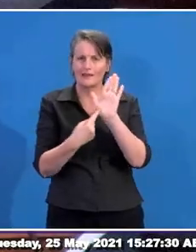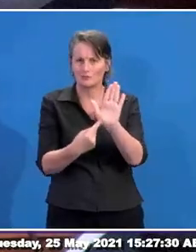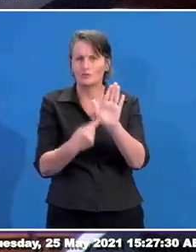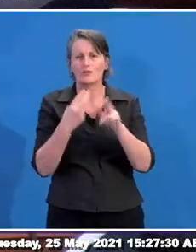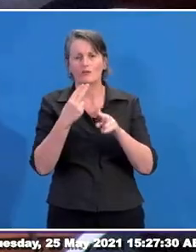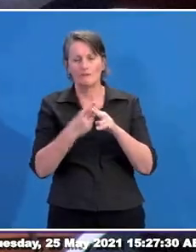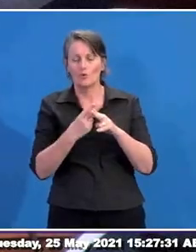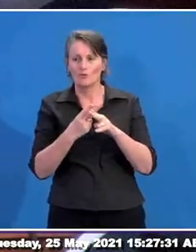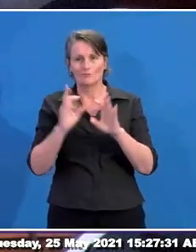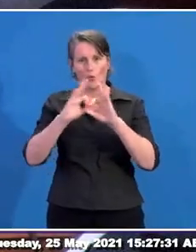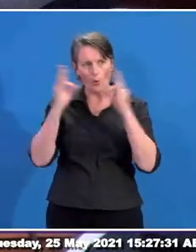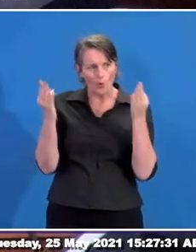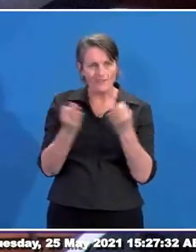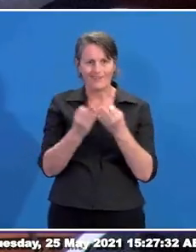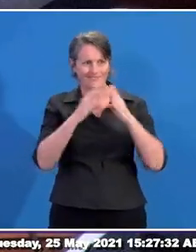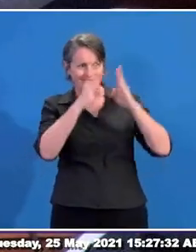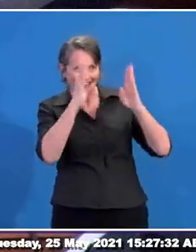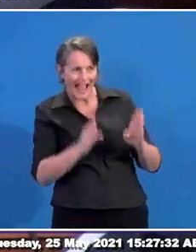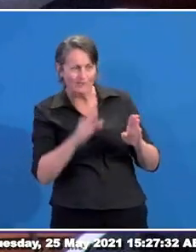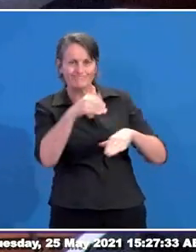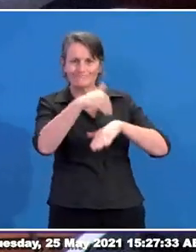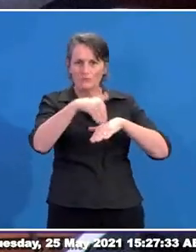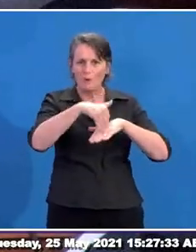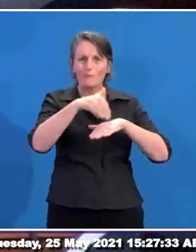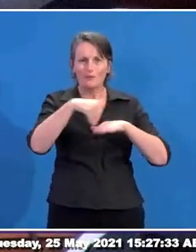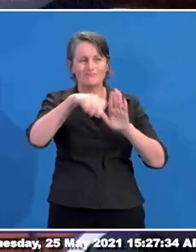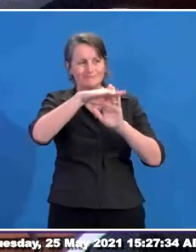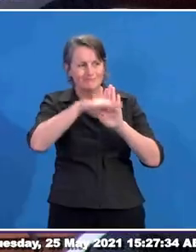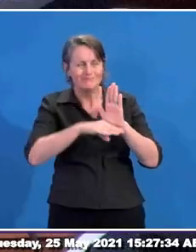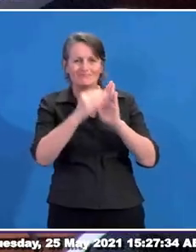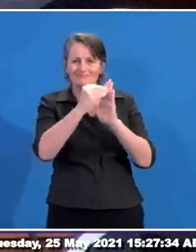That's at page 34 and through to page 35.